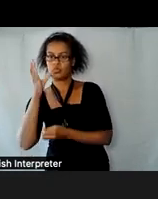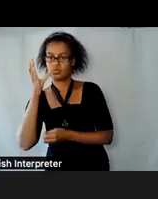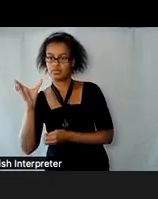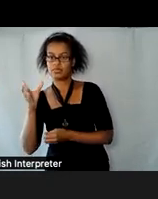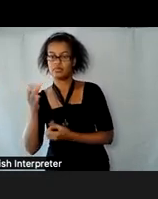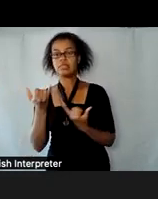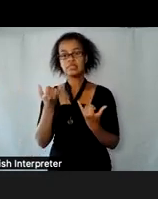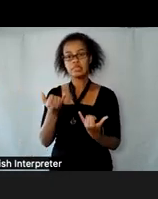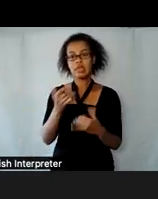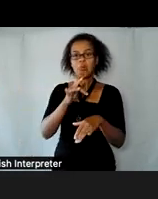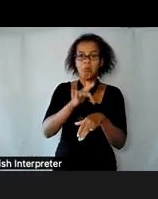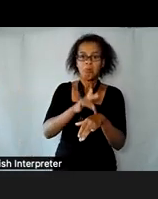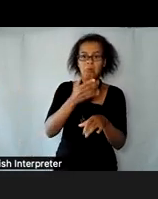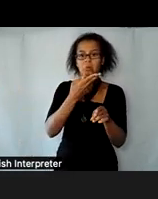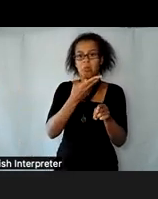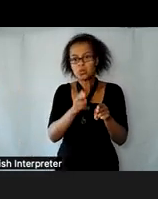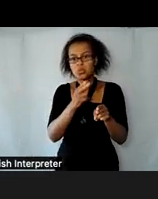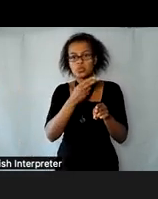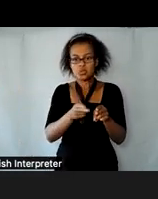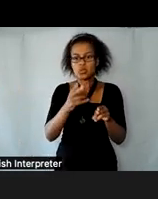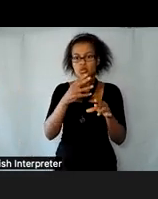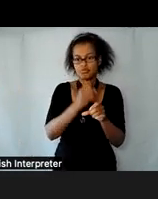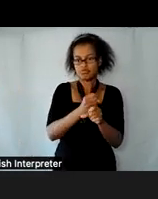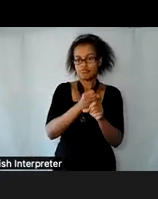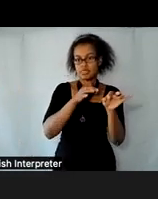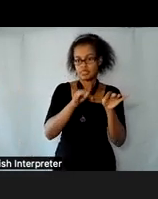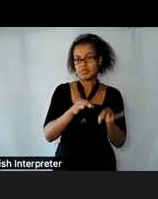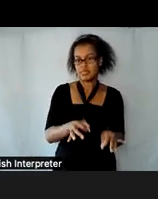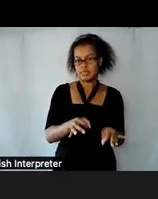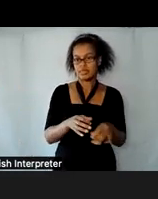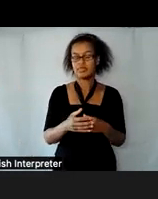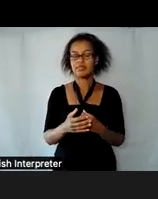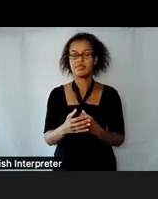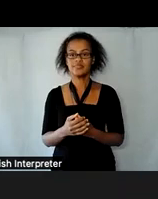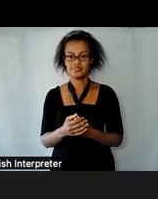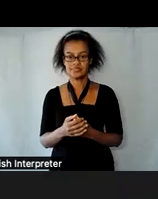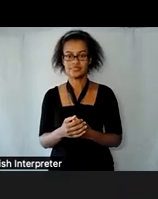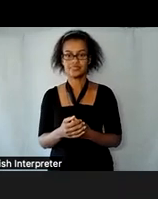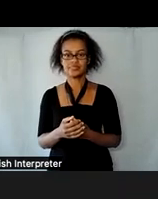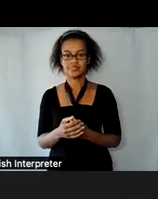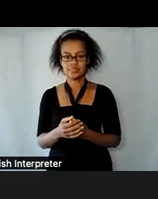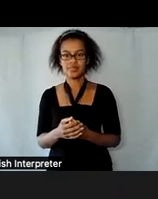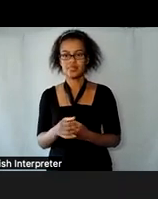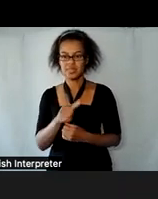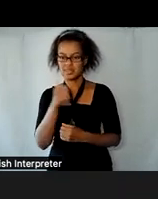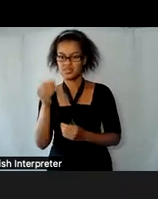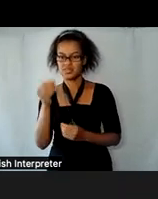For that information, there will be different time and I will share the link for you to